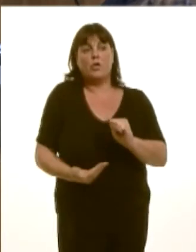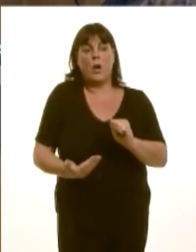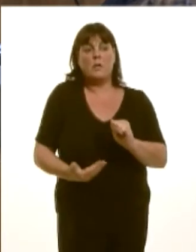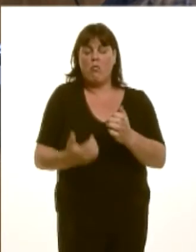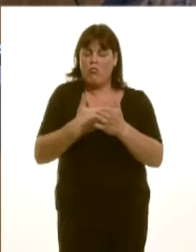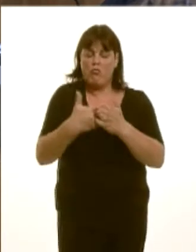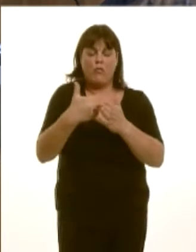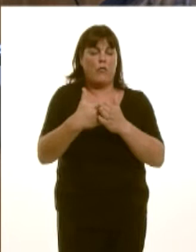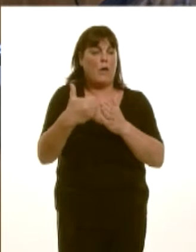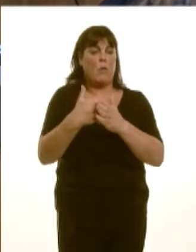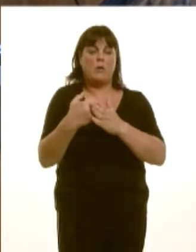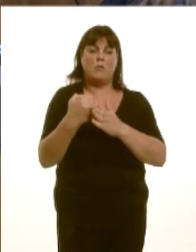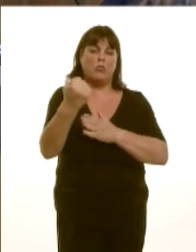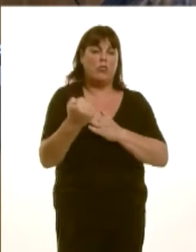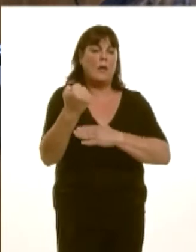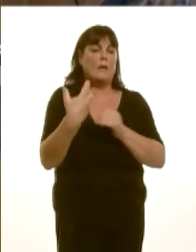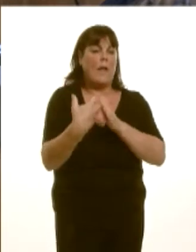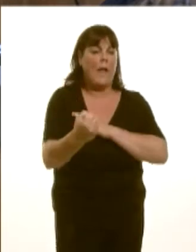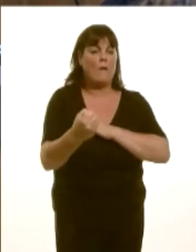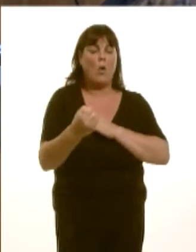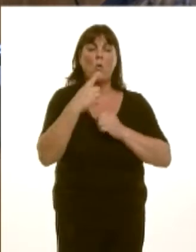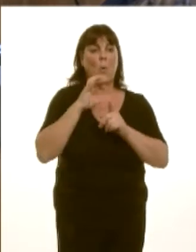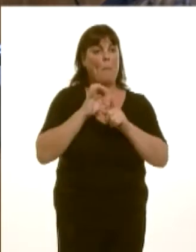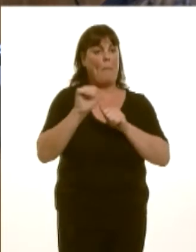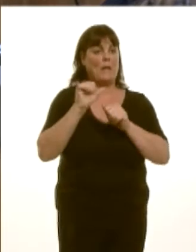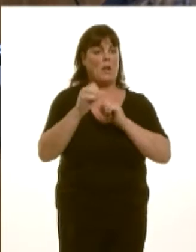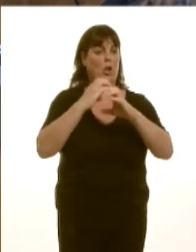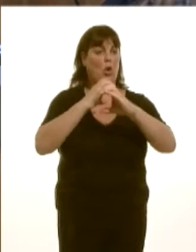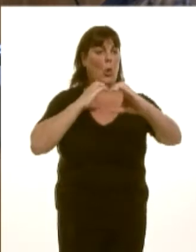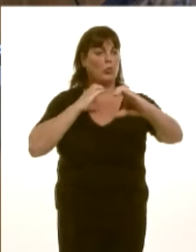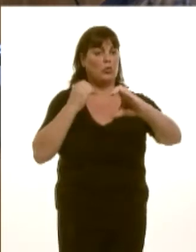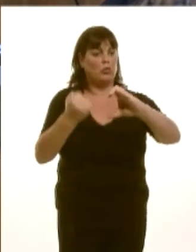rolling stock is of sufficient quality, and that there are more frequent services.